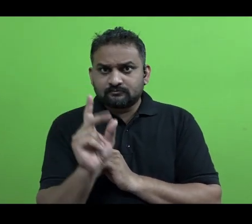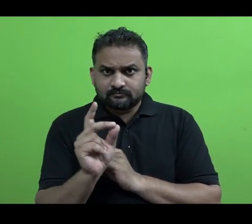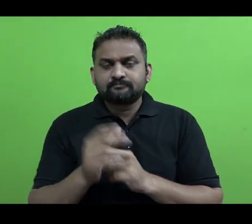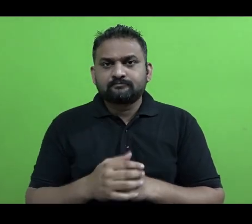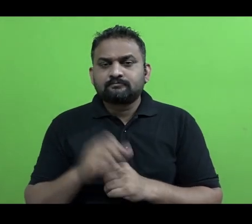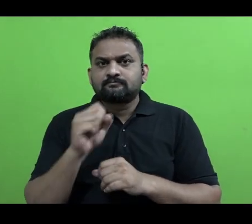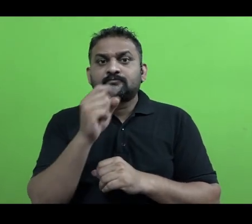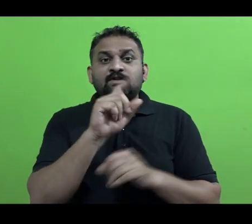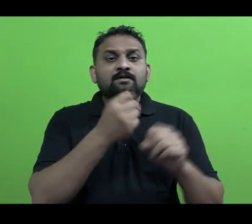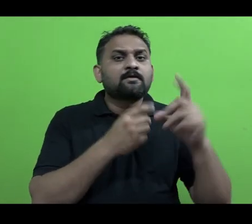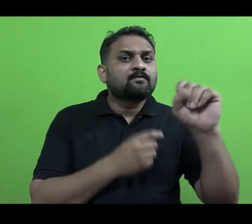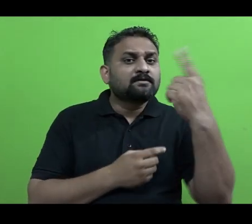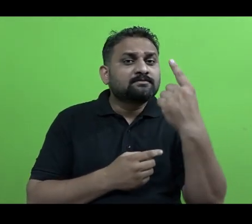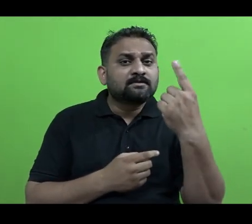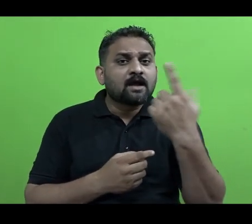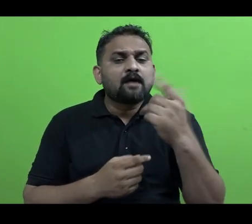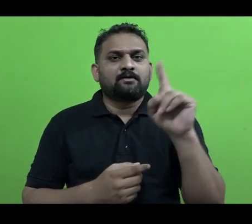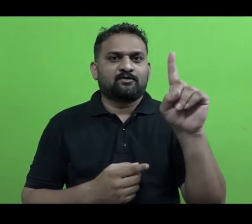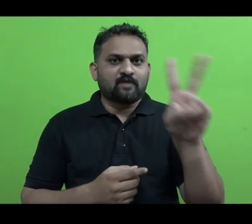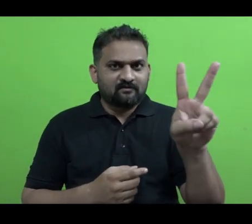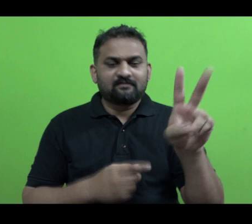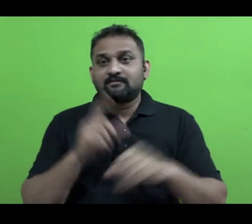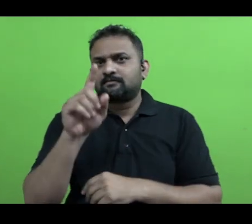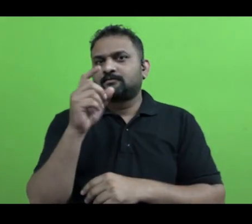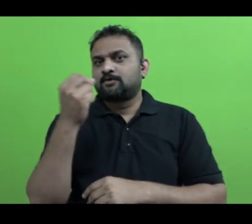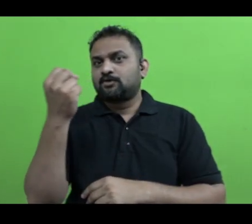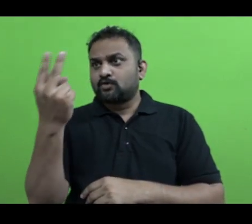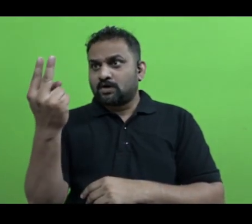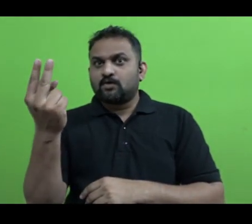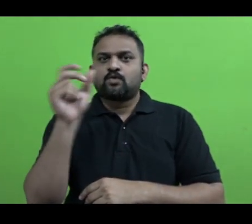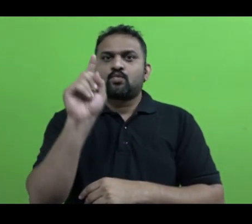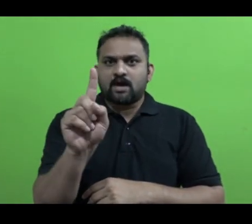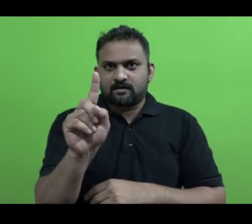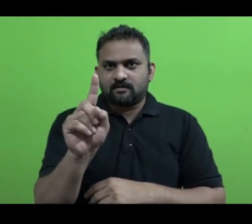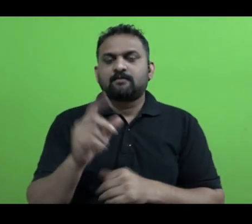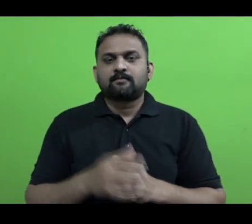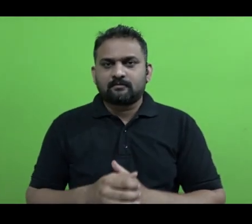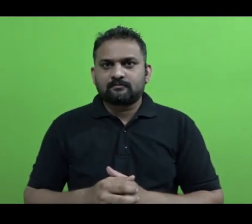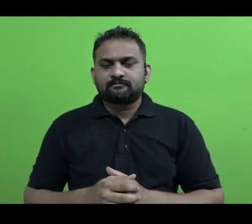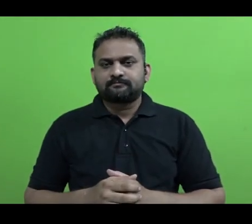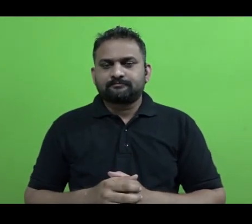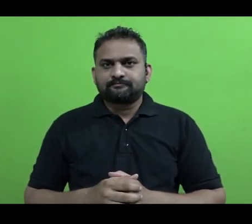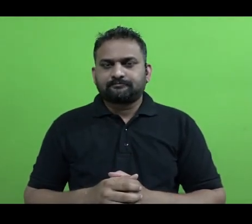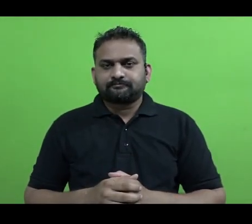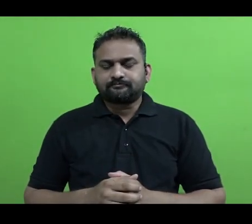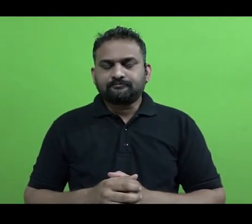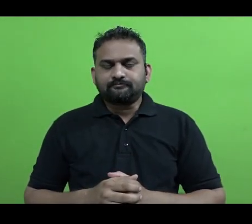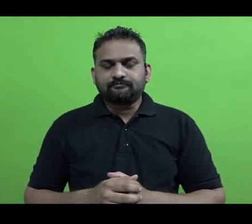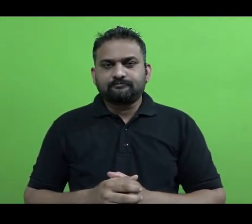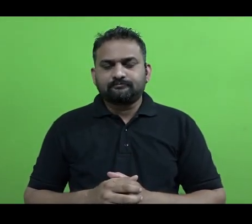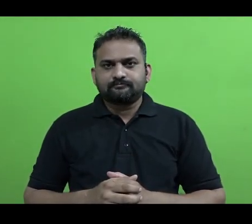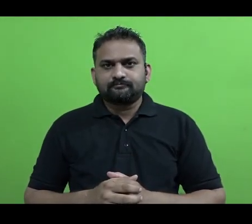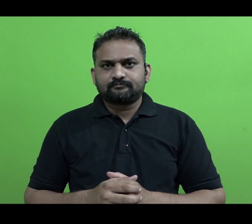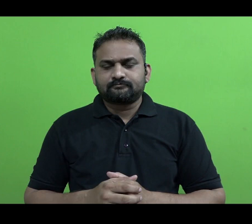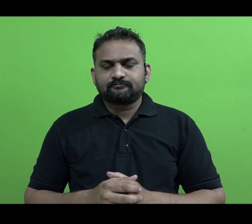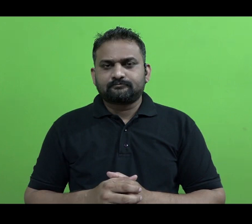The first number is twelve. So we write two in the units place and one in the tens place.